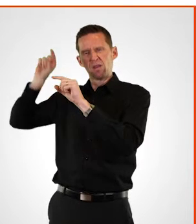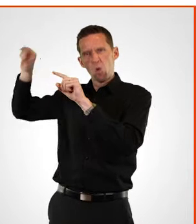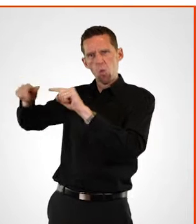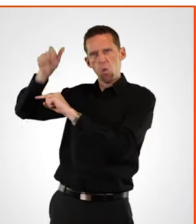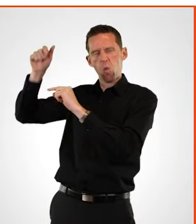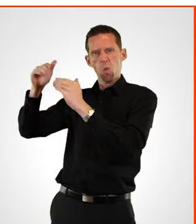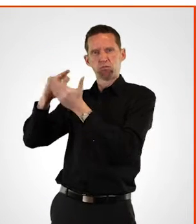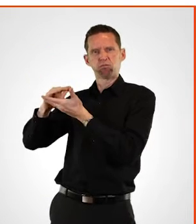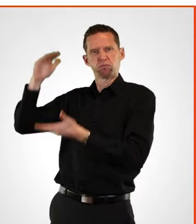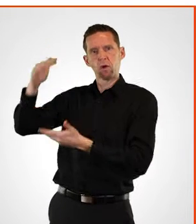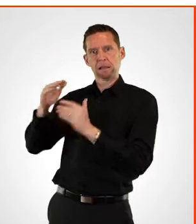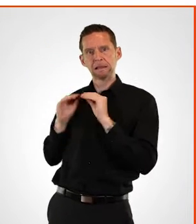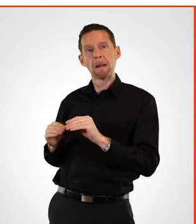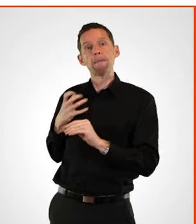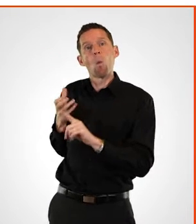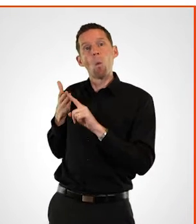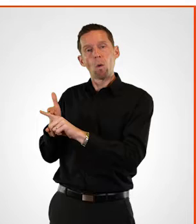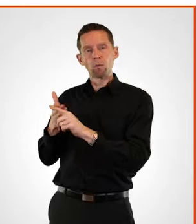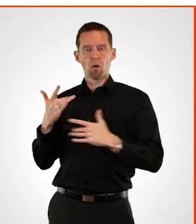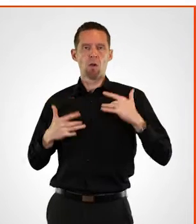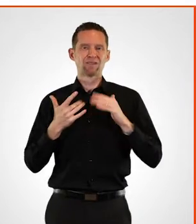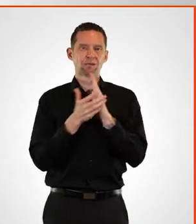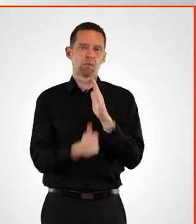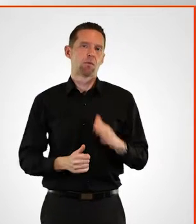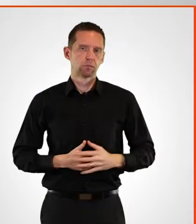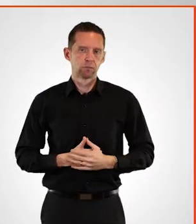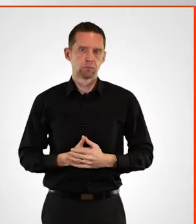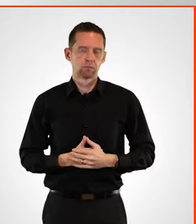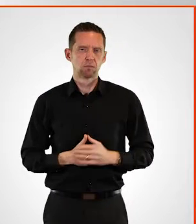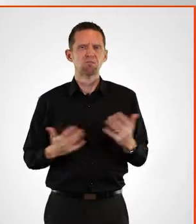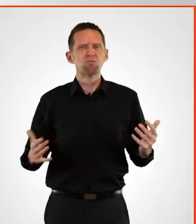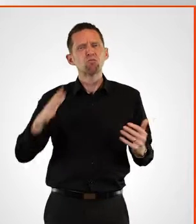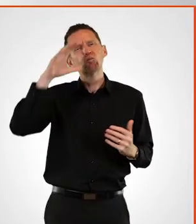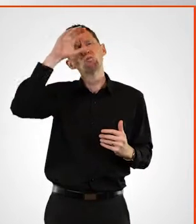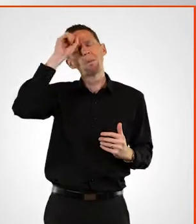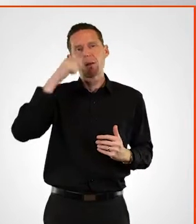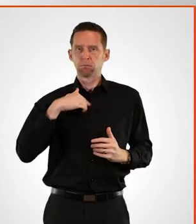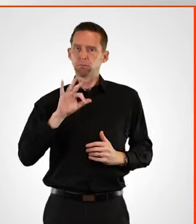and even a larger portion for those life skills. Now, keep in mind that I'm not saying to you